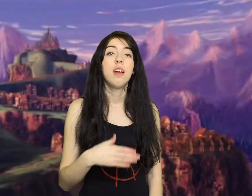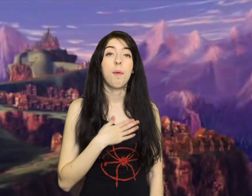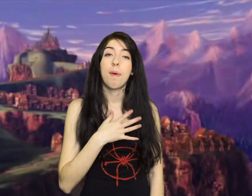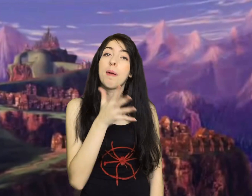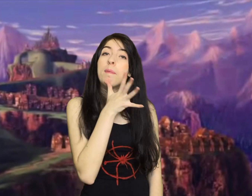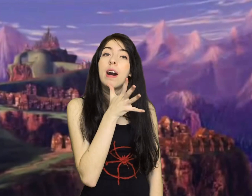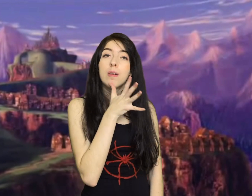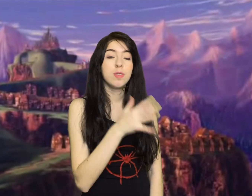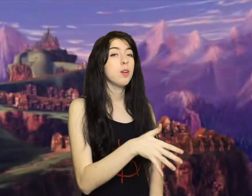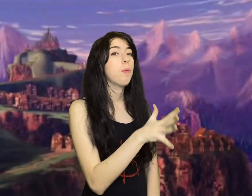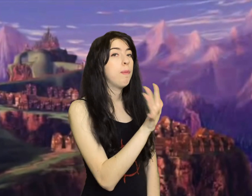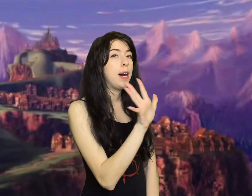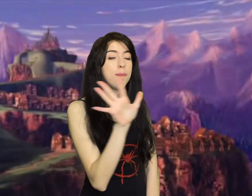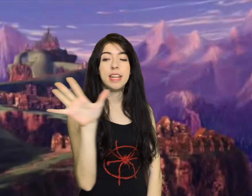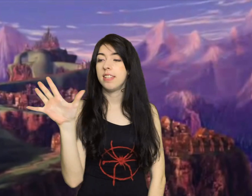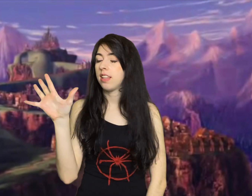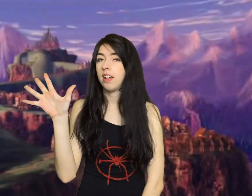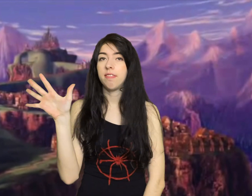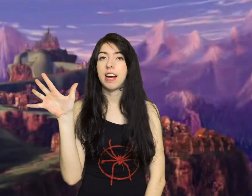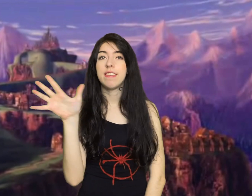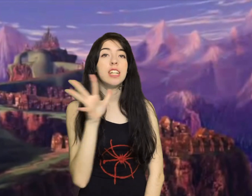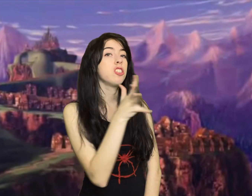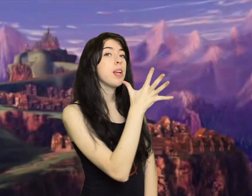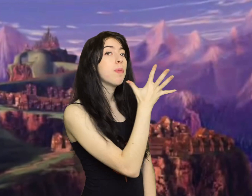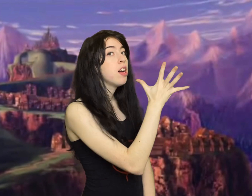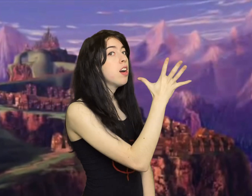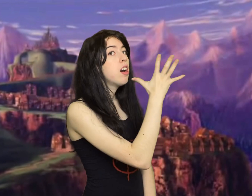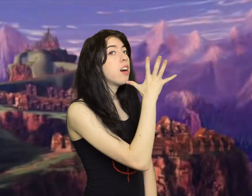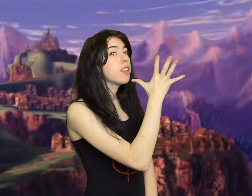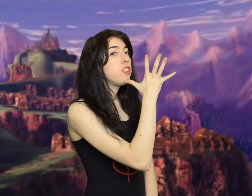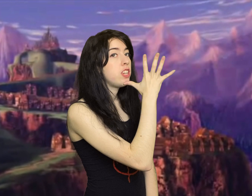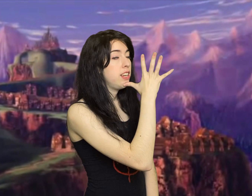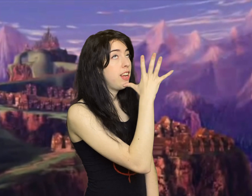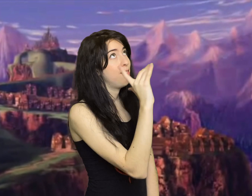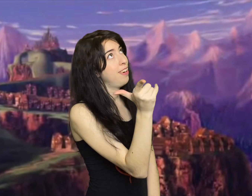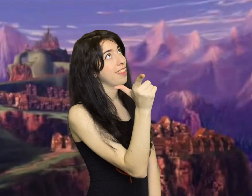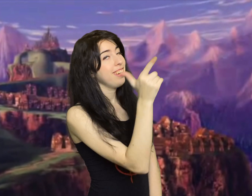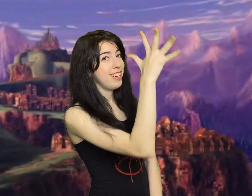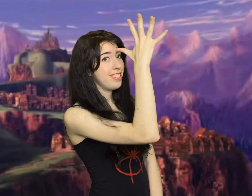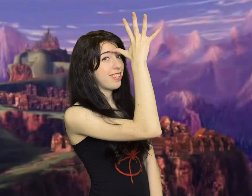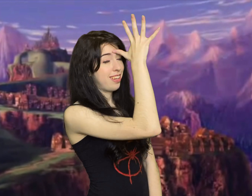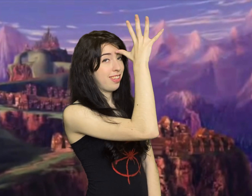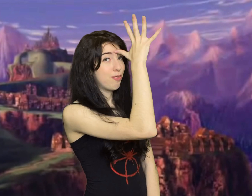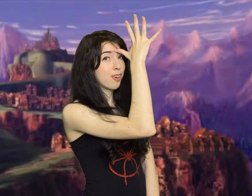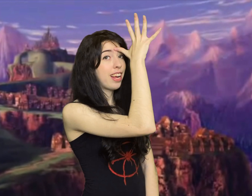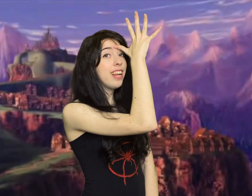MY MOM so MOM is a five-hand shape on the chin and FATHER is on the forehead